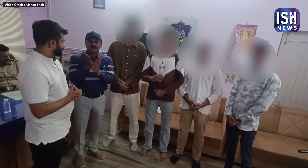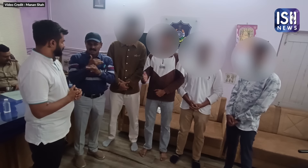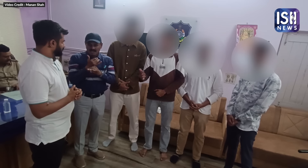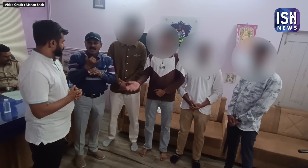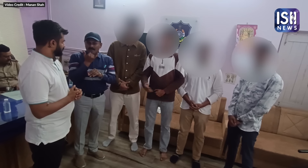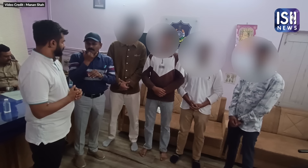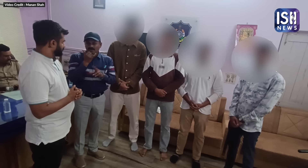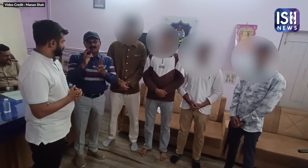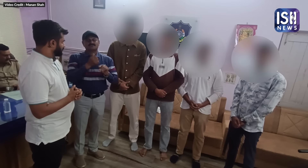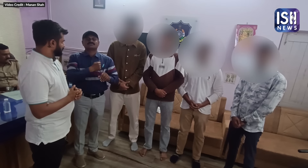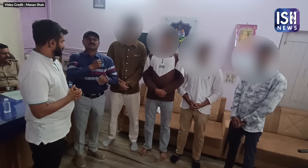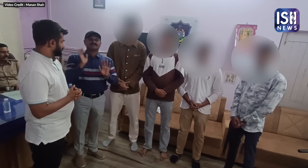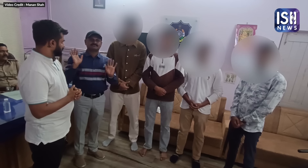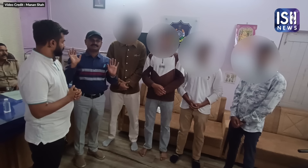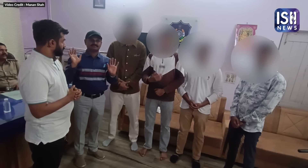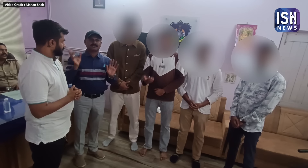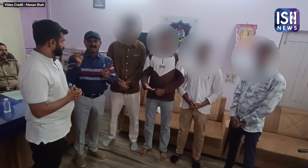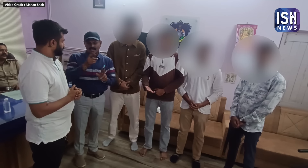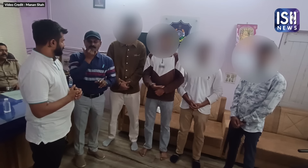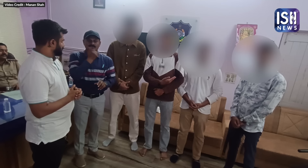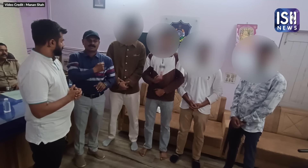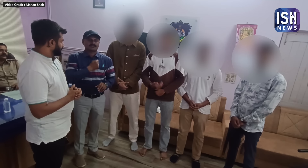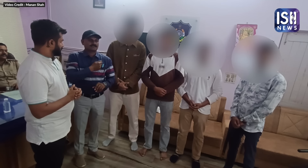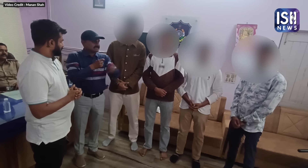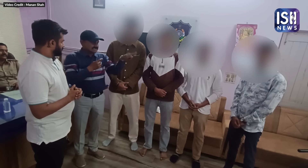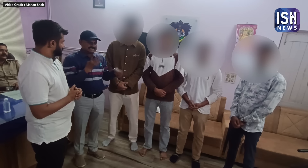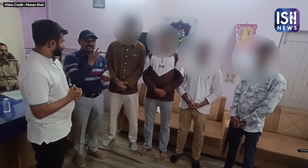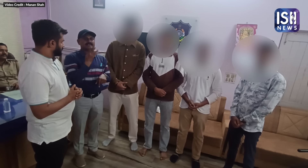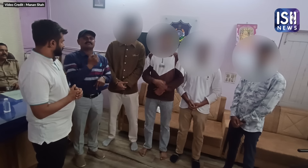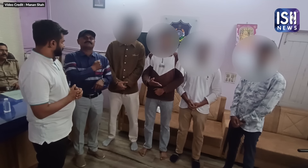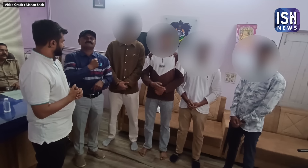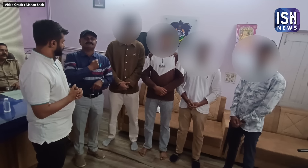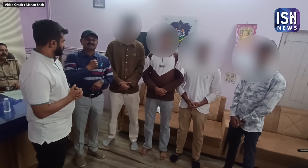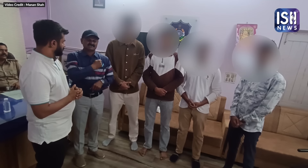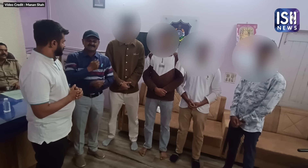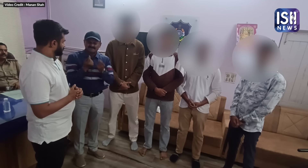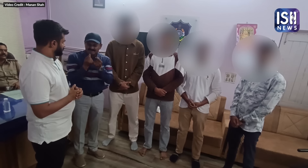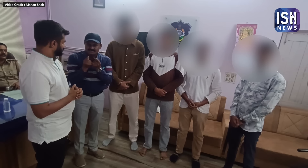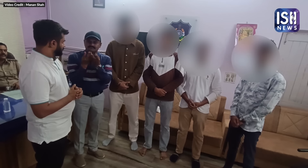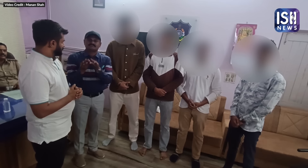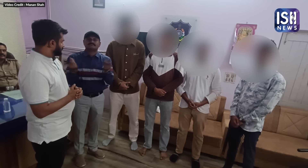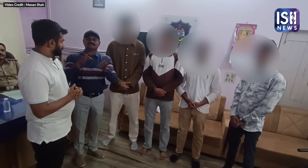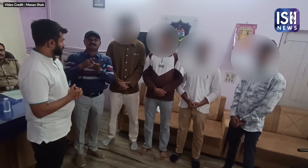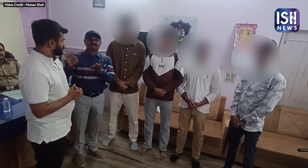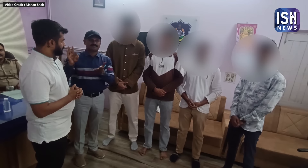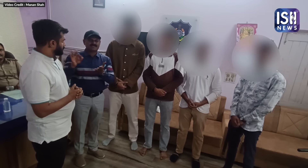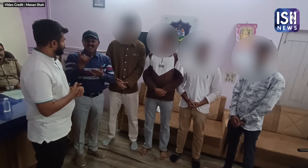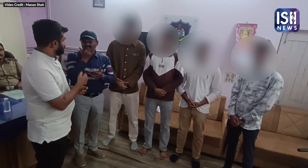We apologise for our mistake. All four of us are deeply remorseful. Please forgive us and resolve this matter.